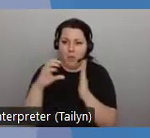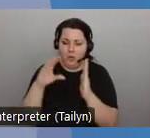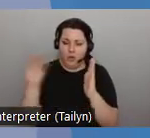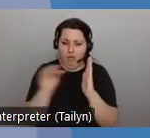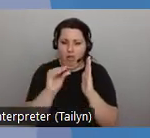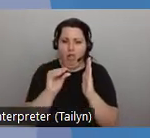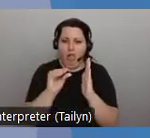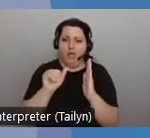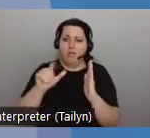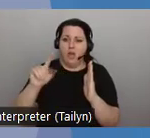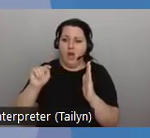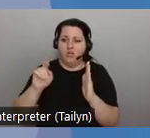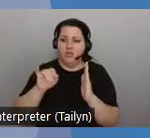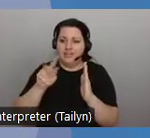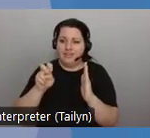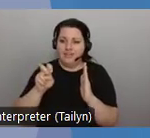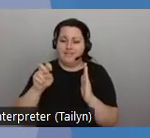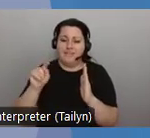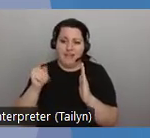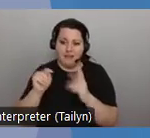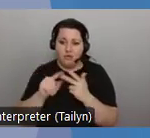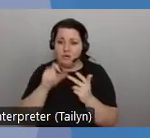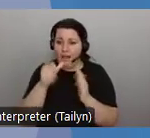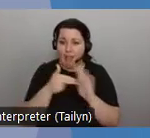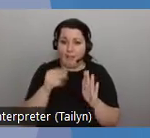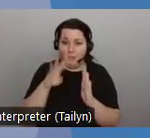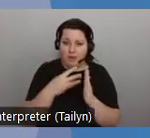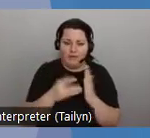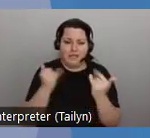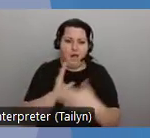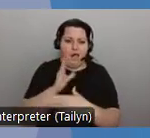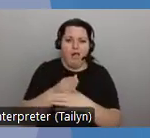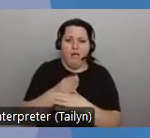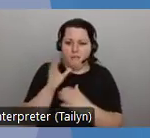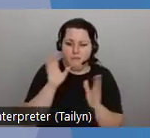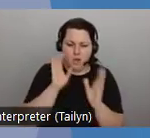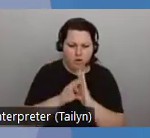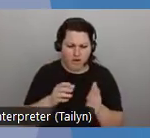because it is reading for what are called layers. It might move to the bottom of the document,